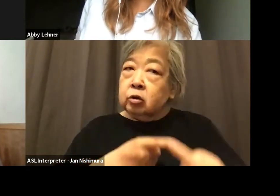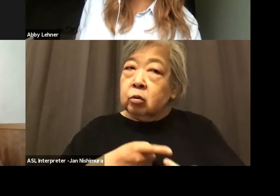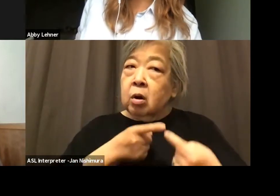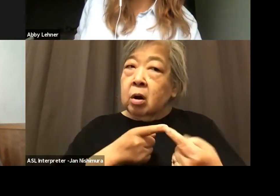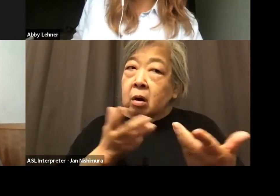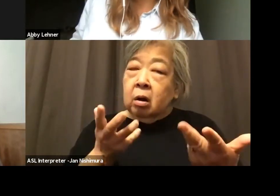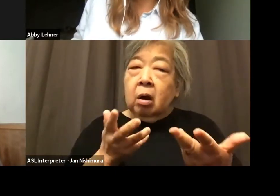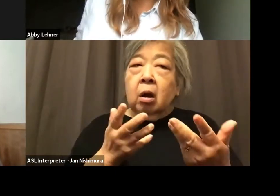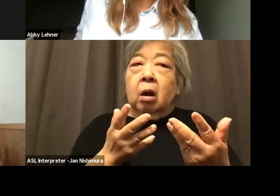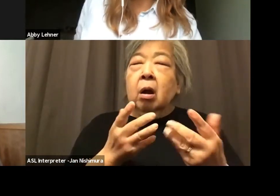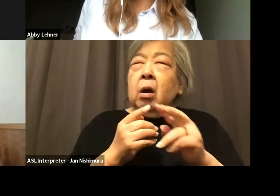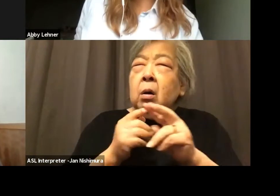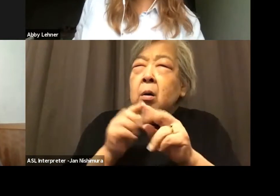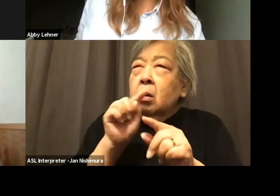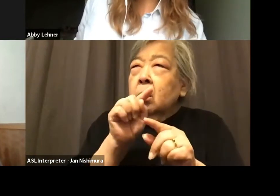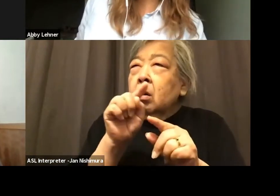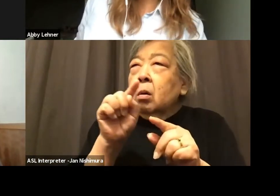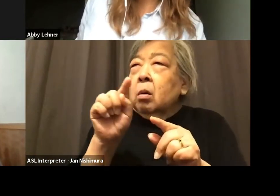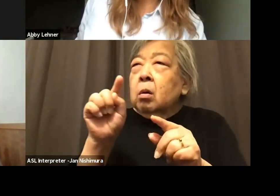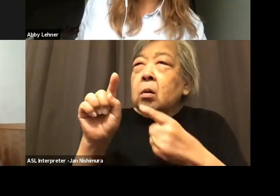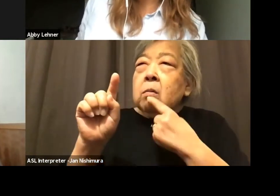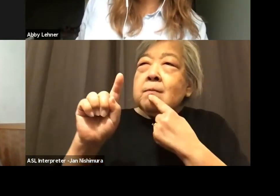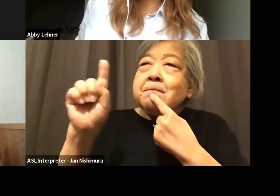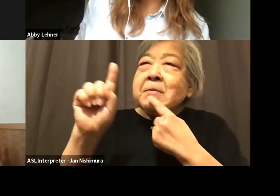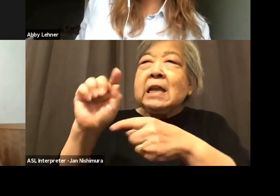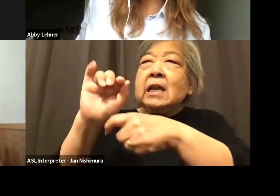wheelchair accessible internship location.